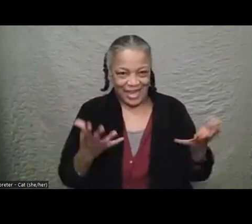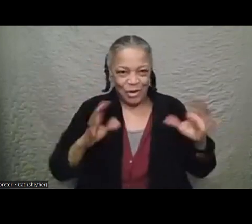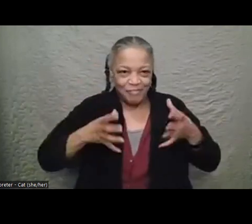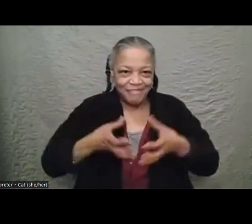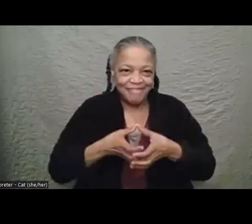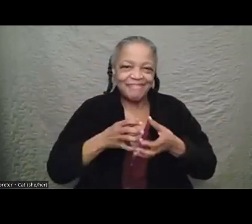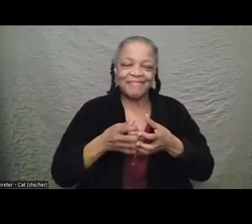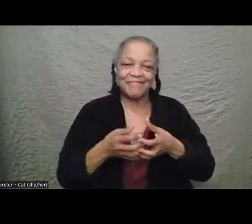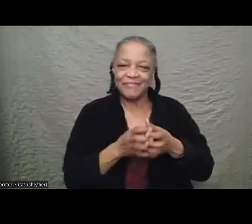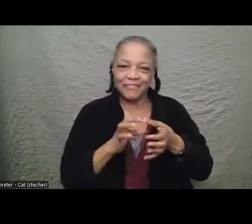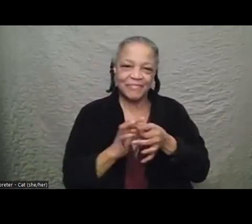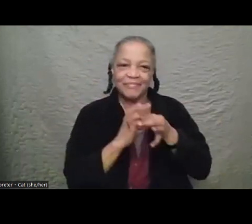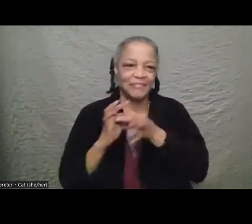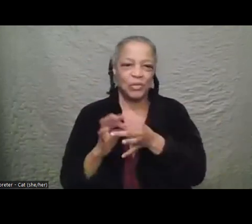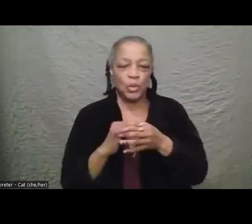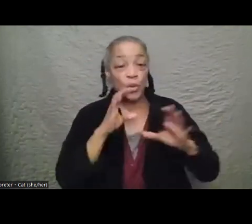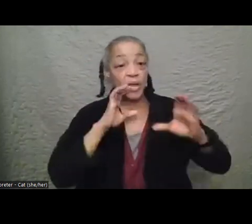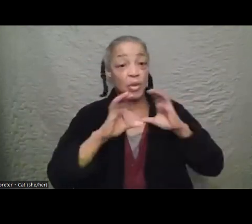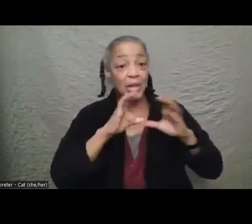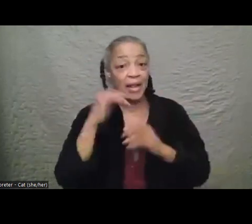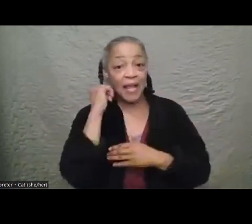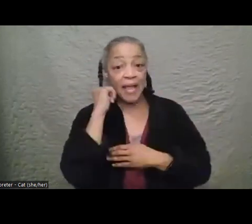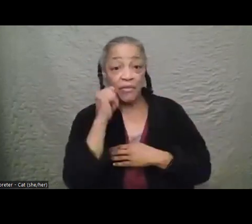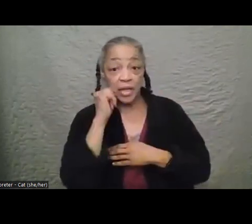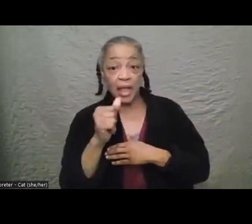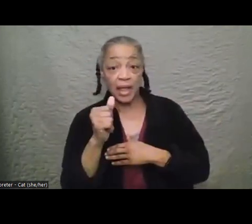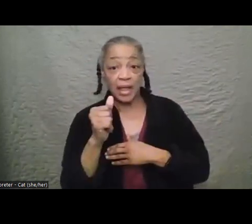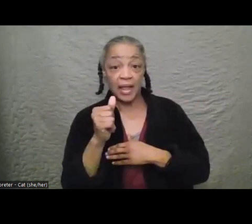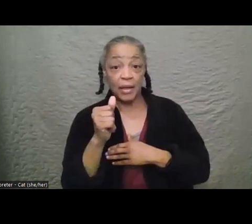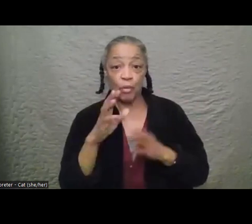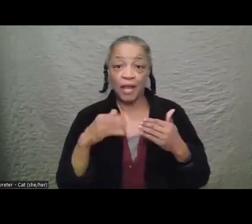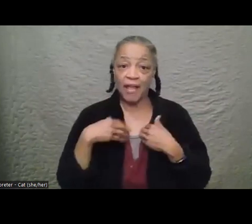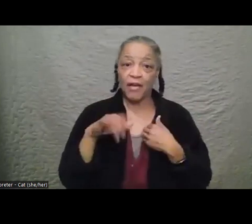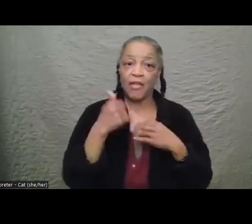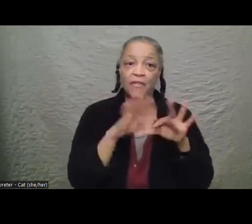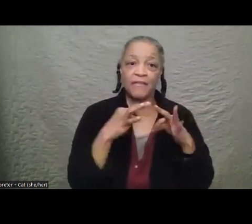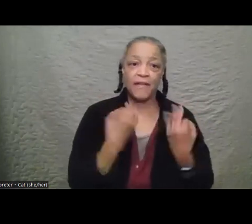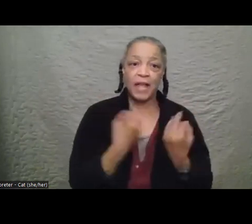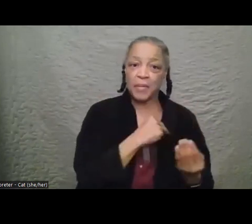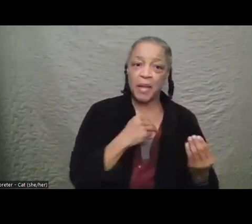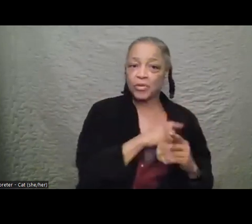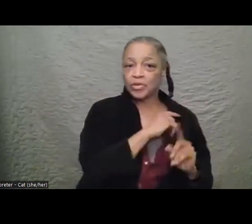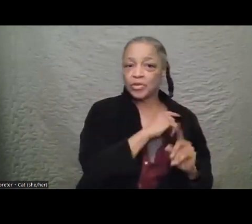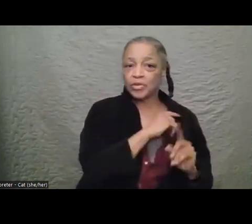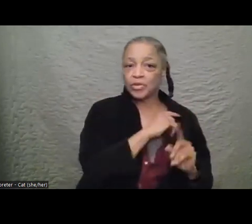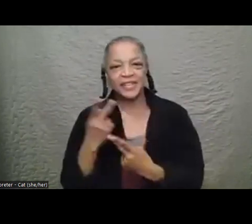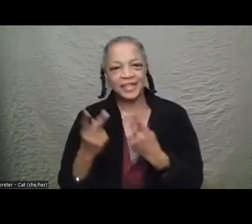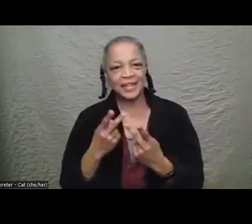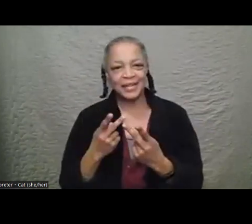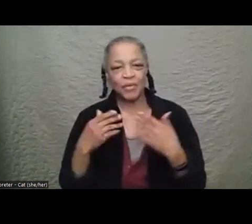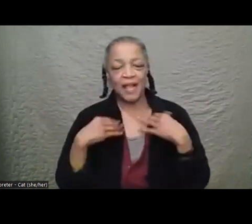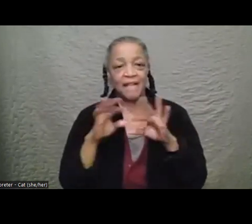with them every day . We have other family comes over to visit and family dinners every